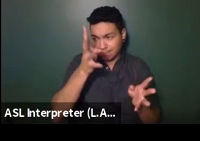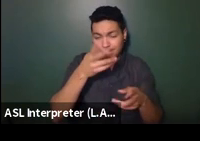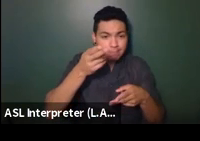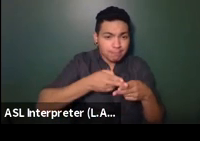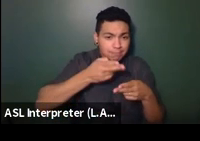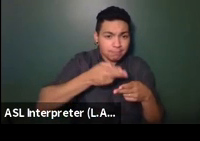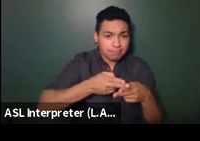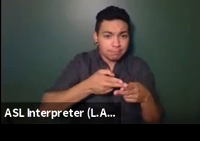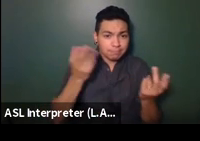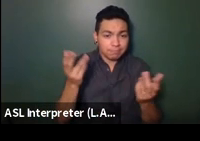ESD 189 - Amy Colburn: I could give it a different title.